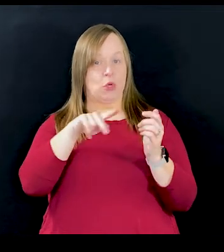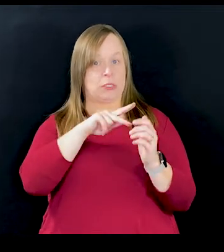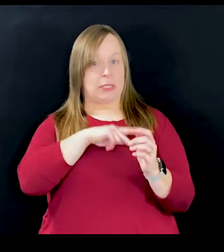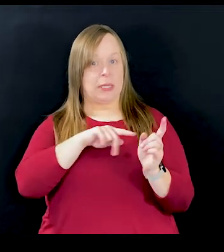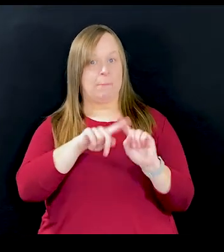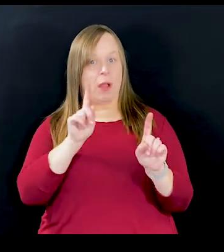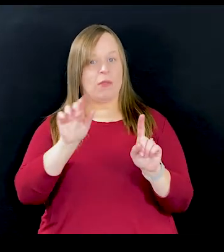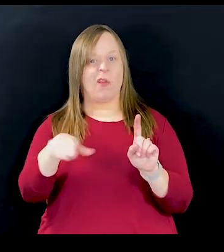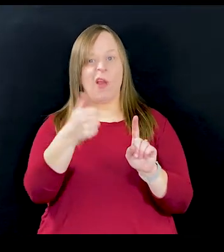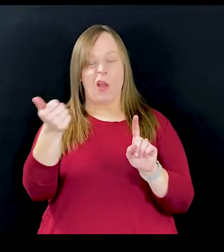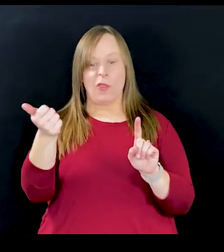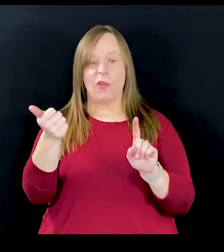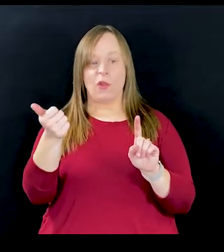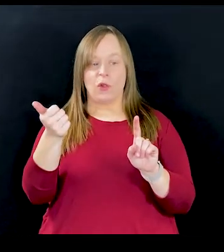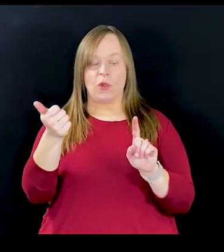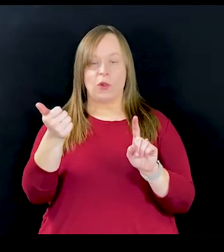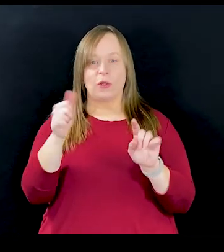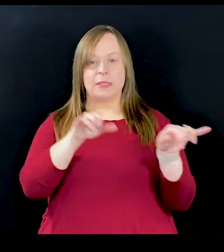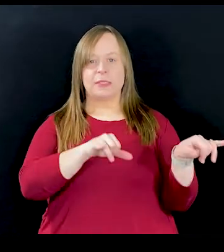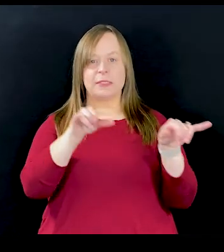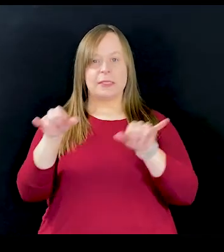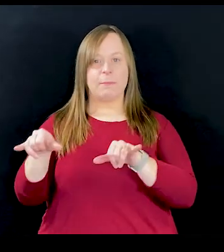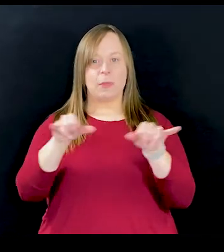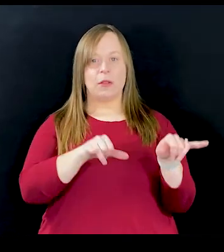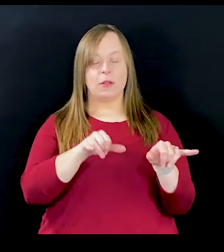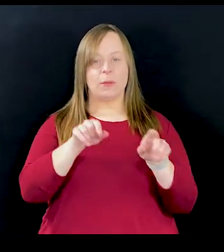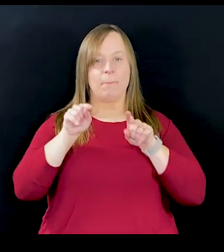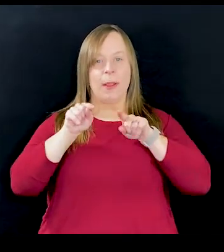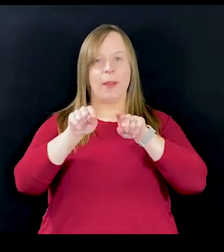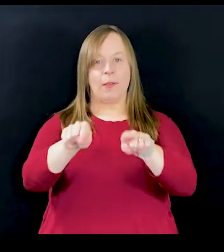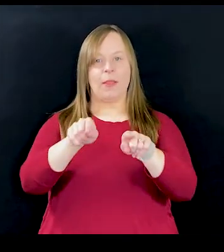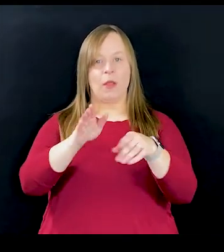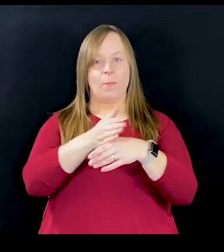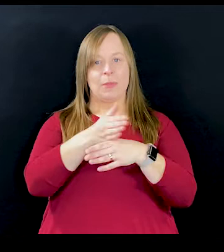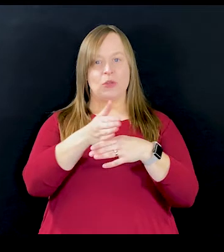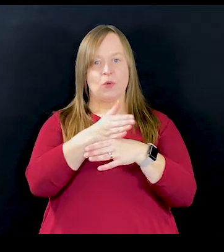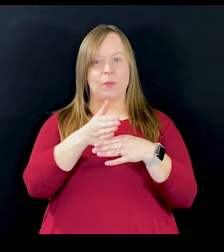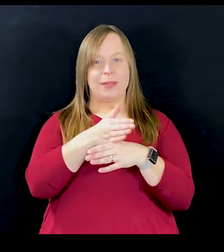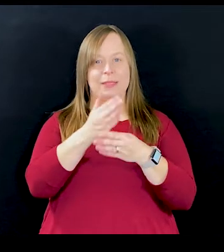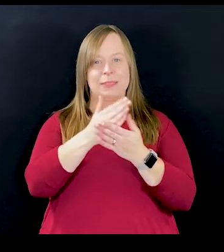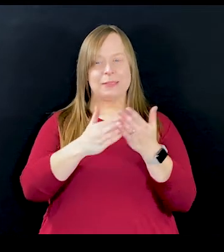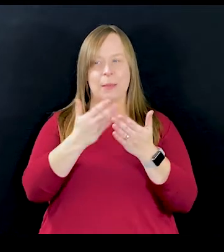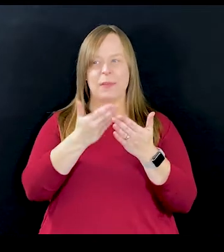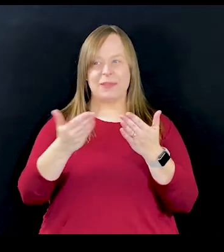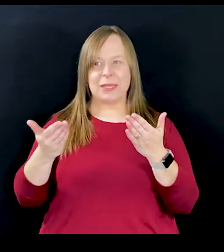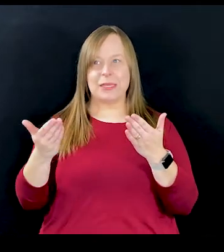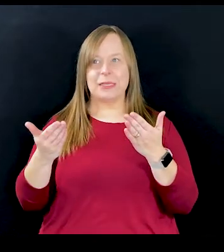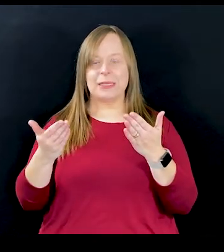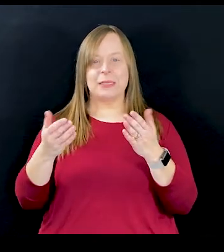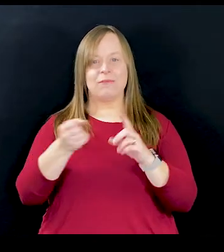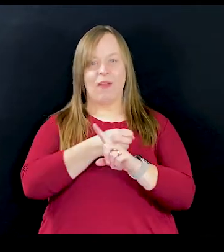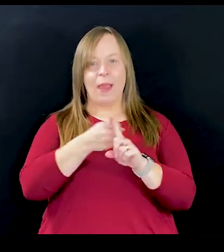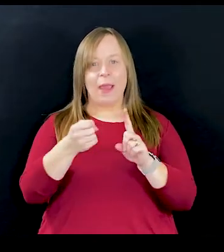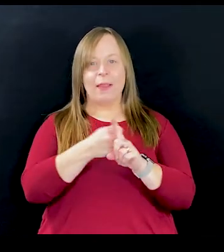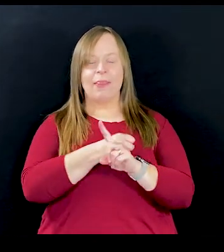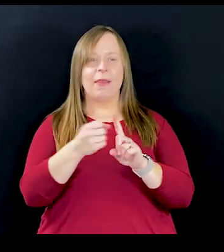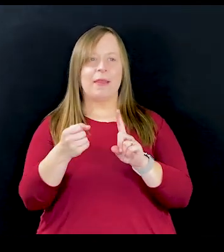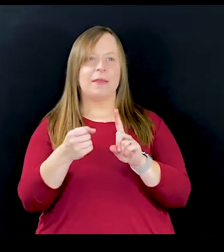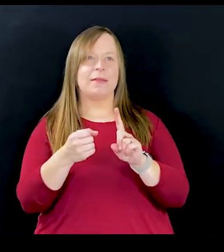But certainly, there are very similar parallels between some of the violence, and some